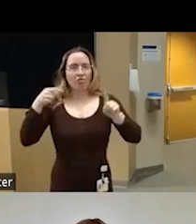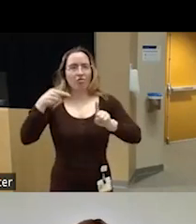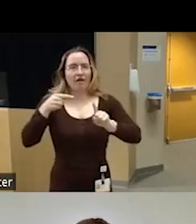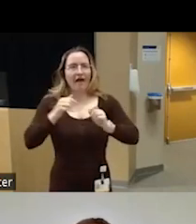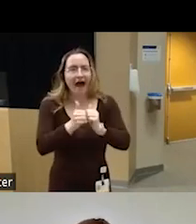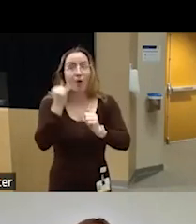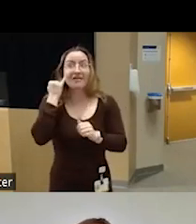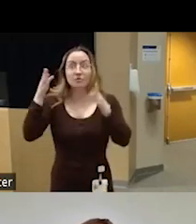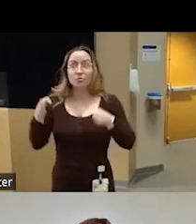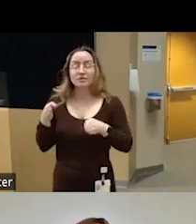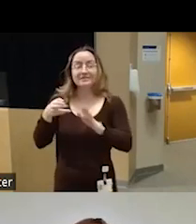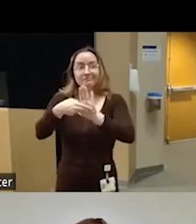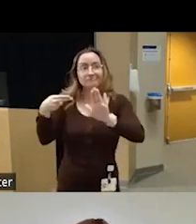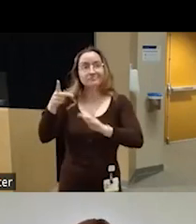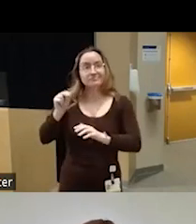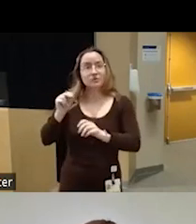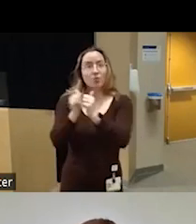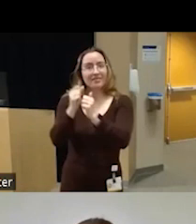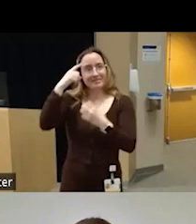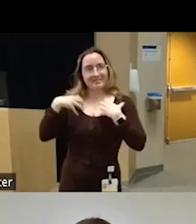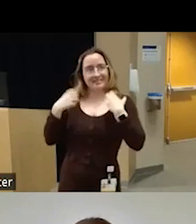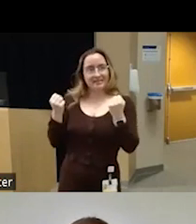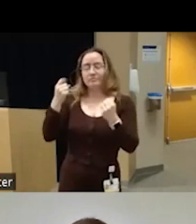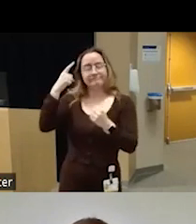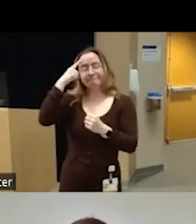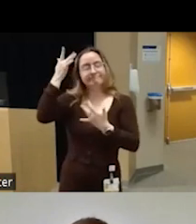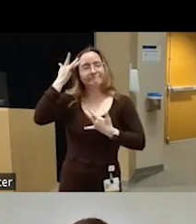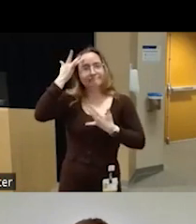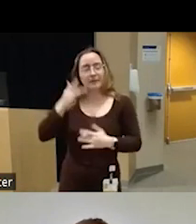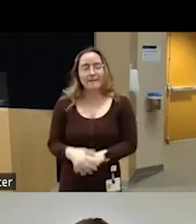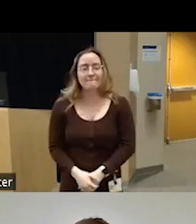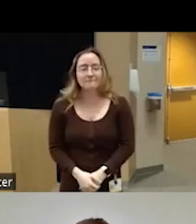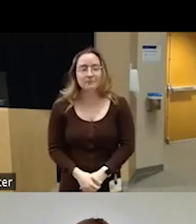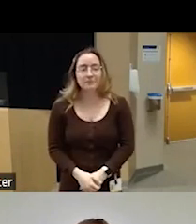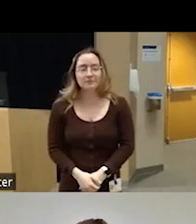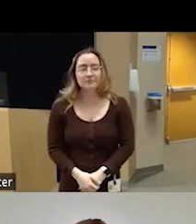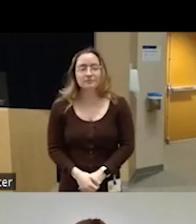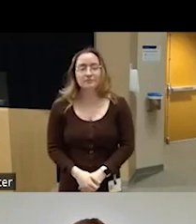issues and on this slide that is coming directly from these article. You see that they're